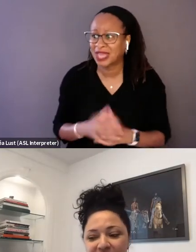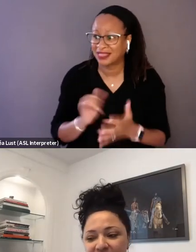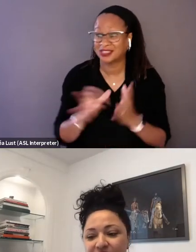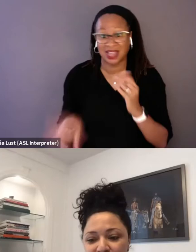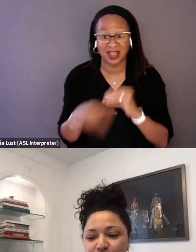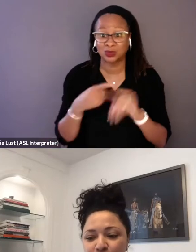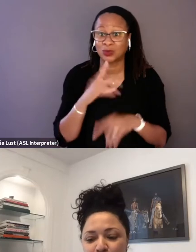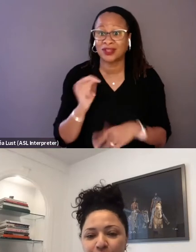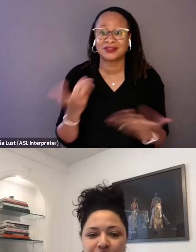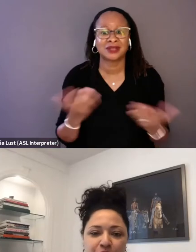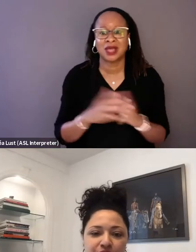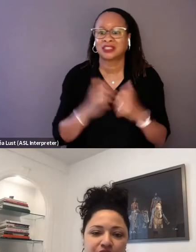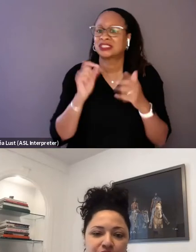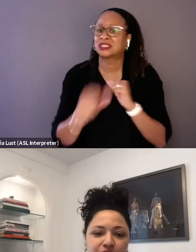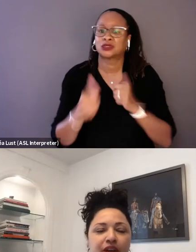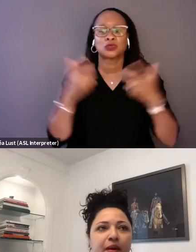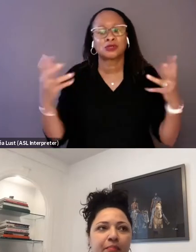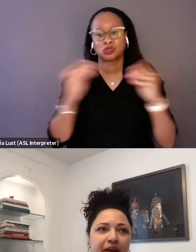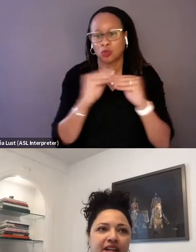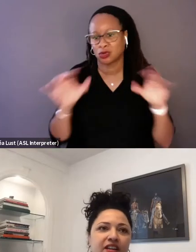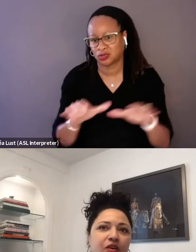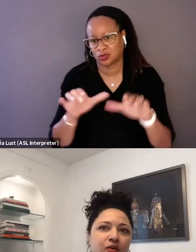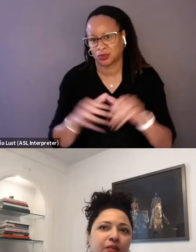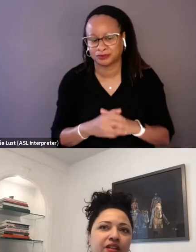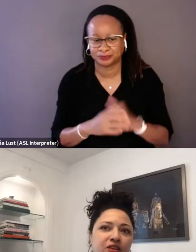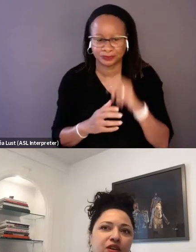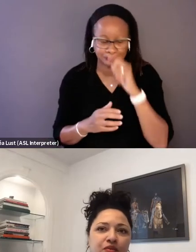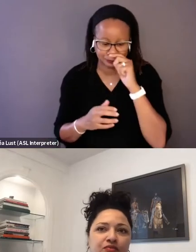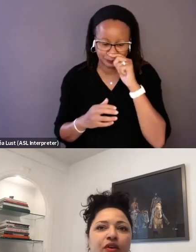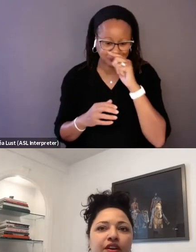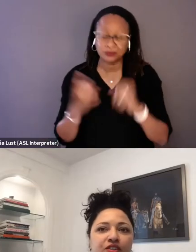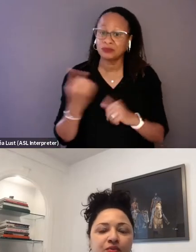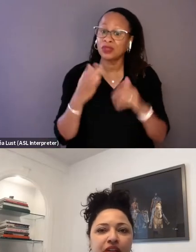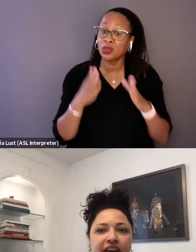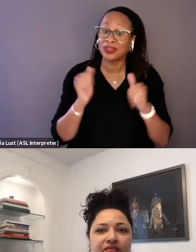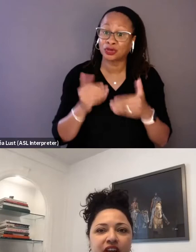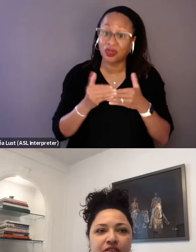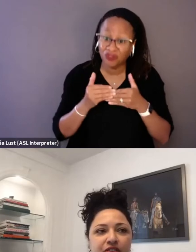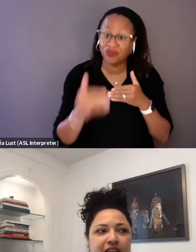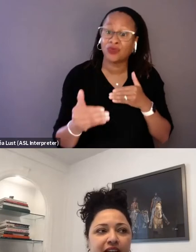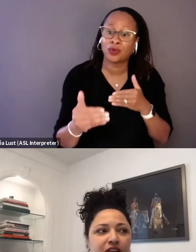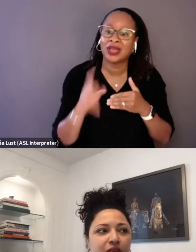there's still so much more to do, but the only way that you can move forward is you really have to understand you know,